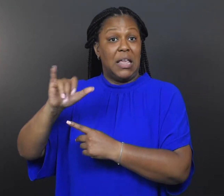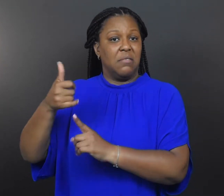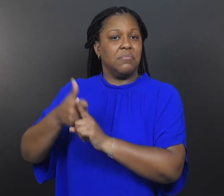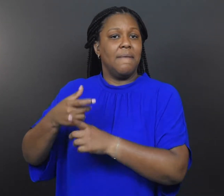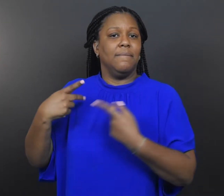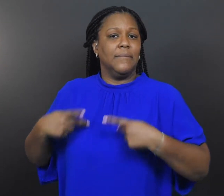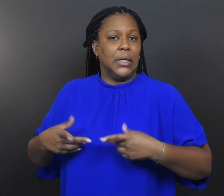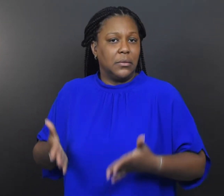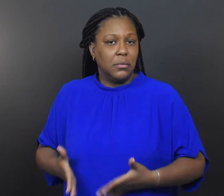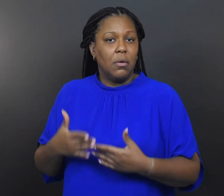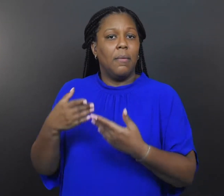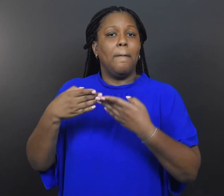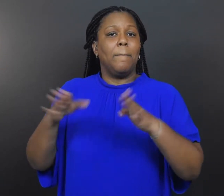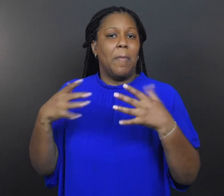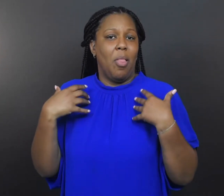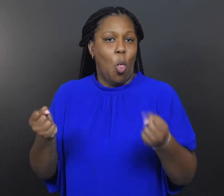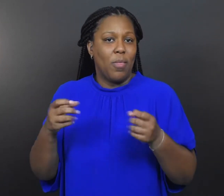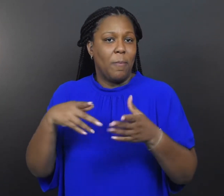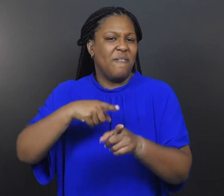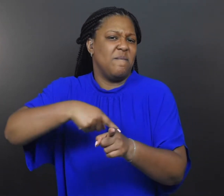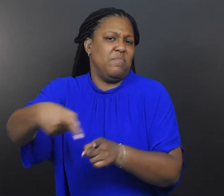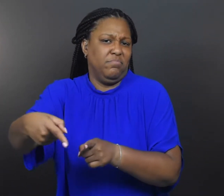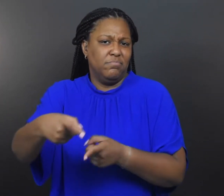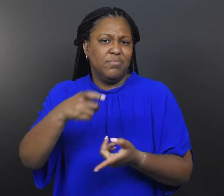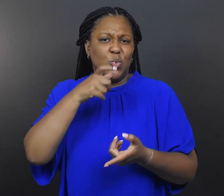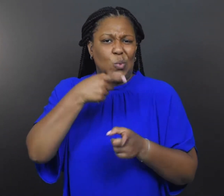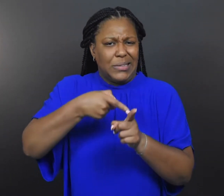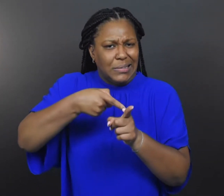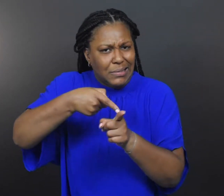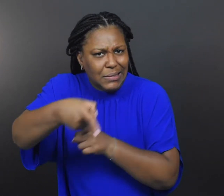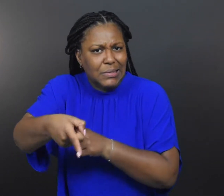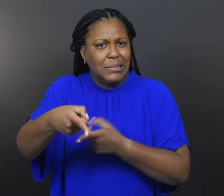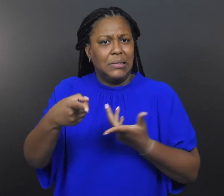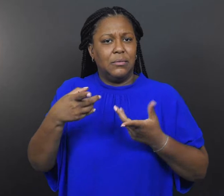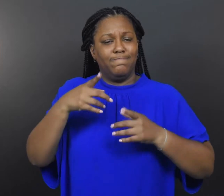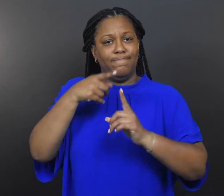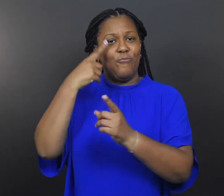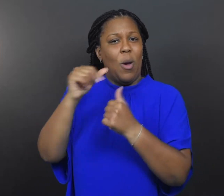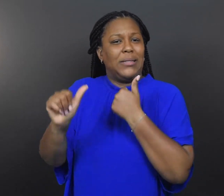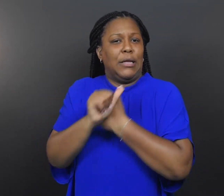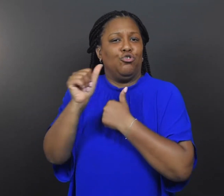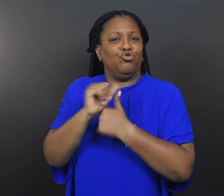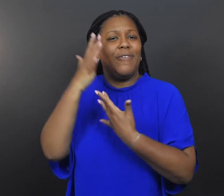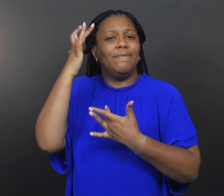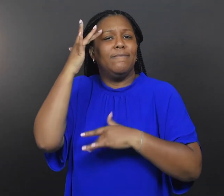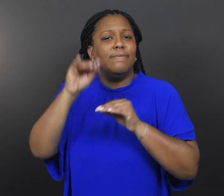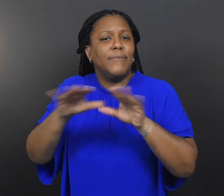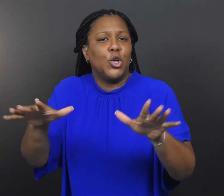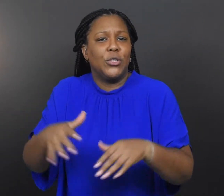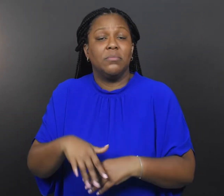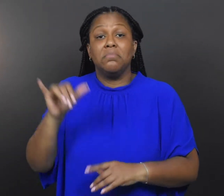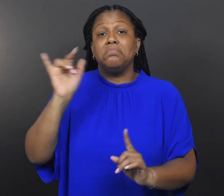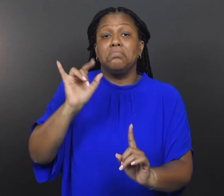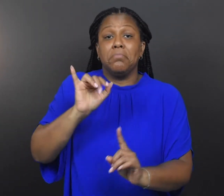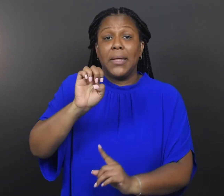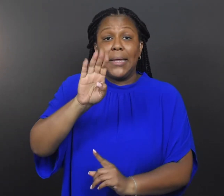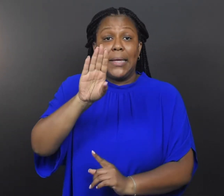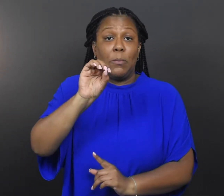health professional who also specializes in particularly dangerous viruses, like Ebola.